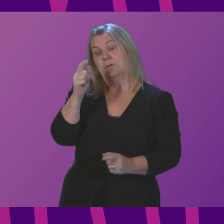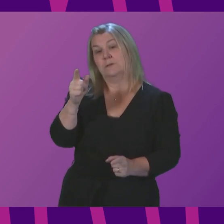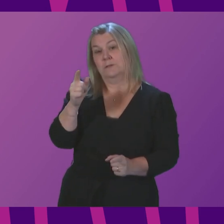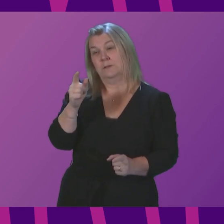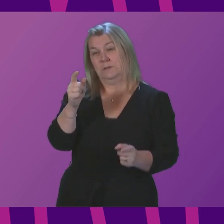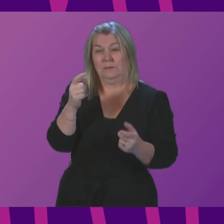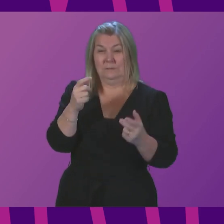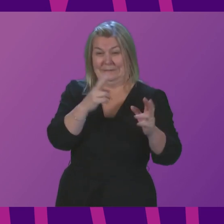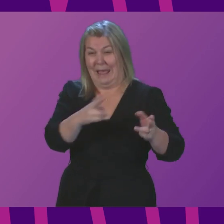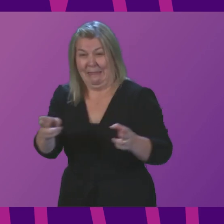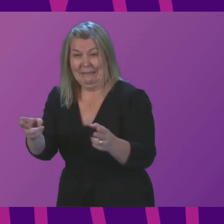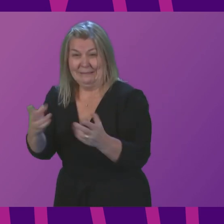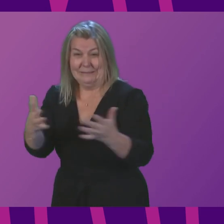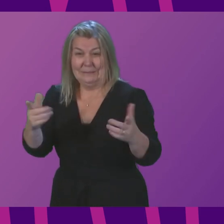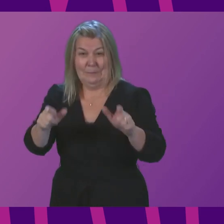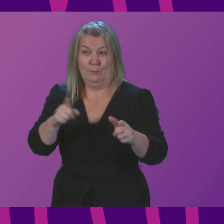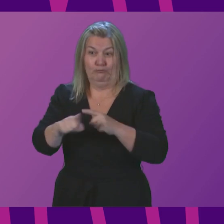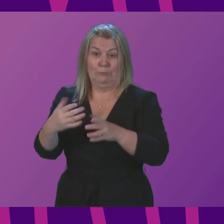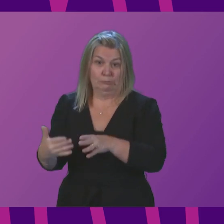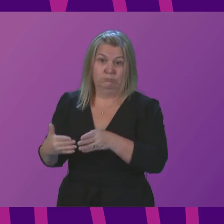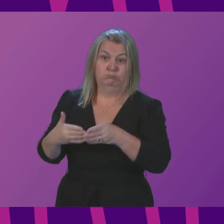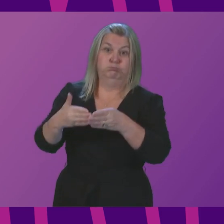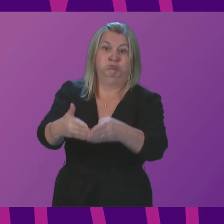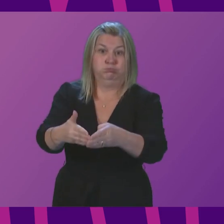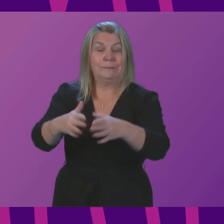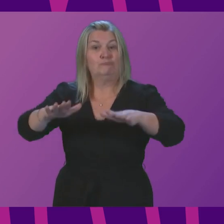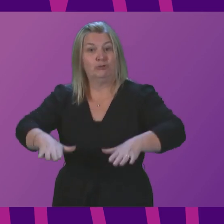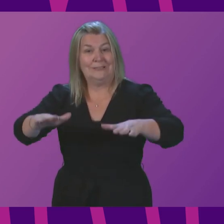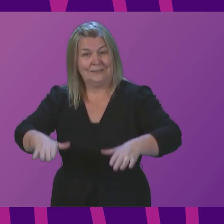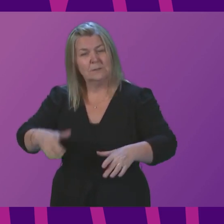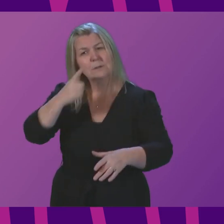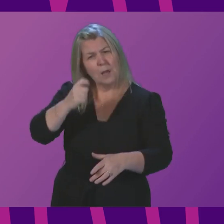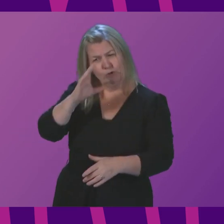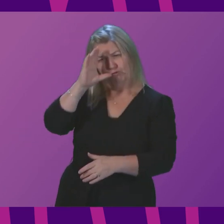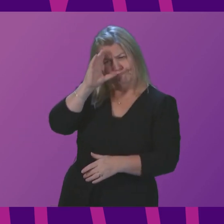Minister make the strongest possible representations to the United Kingdom Government to do whatever